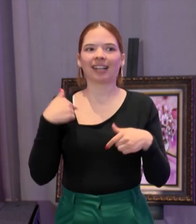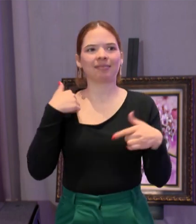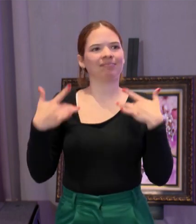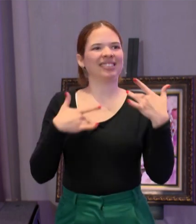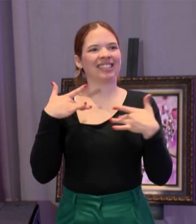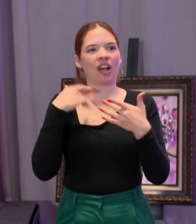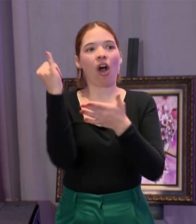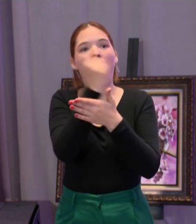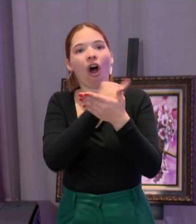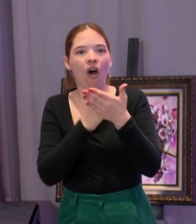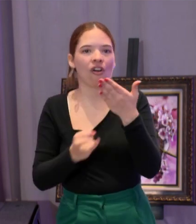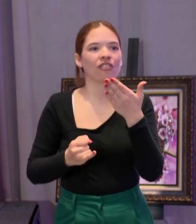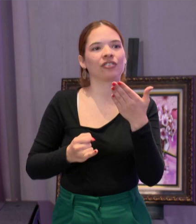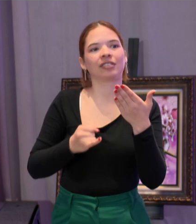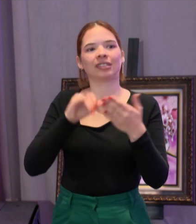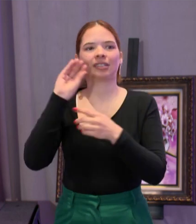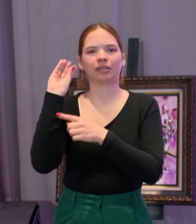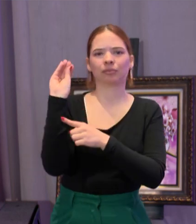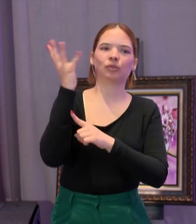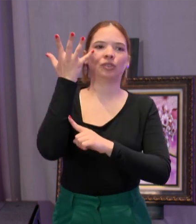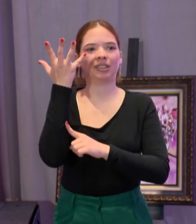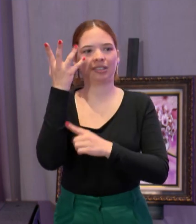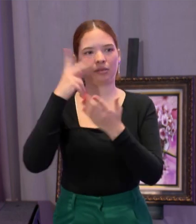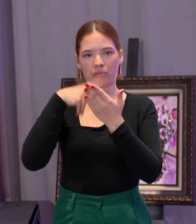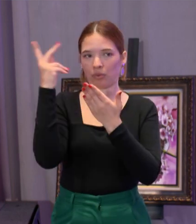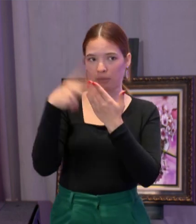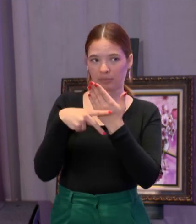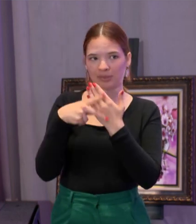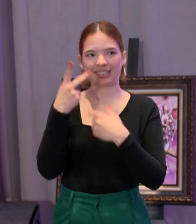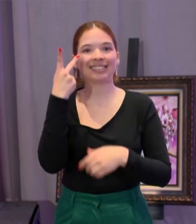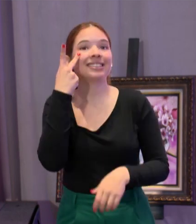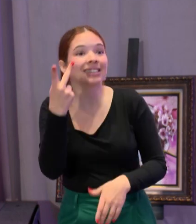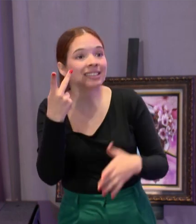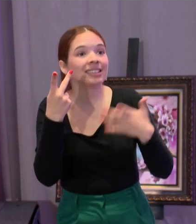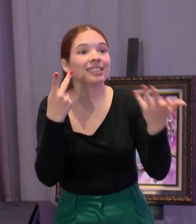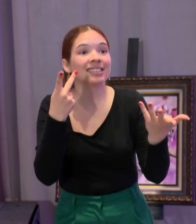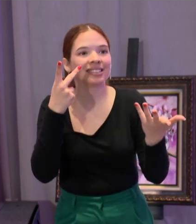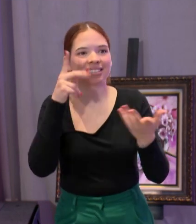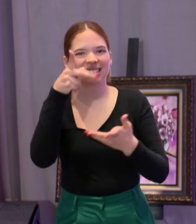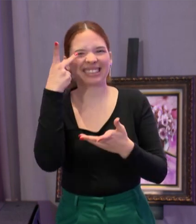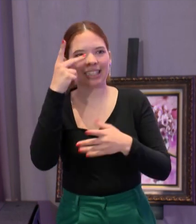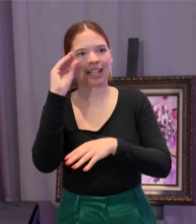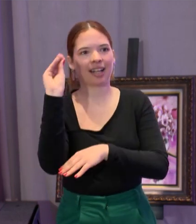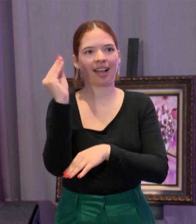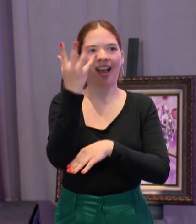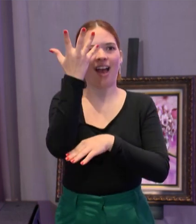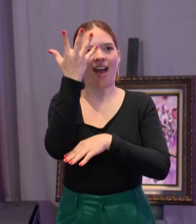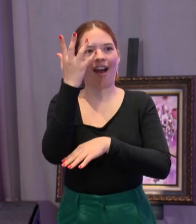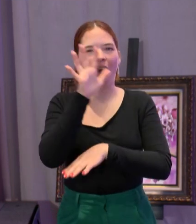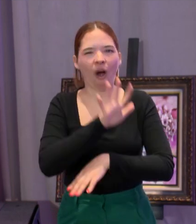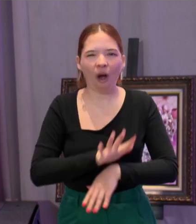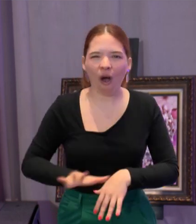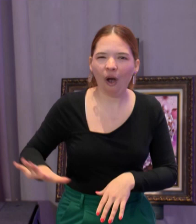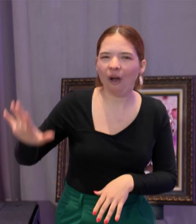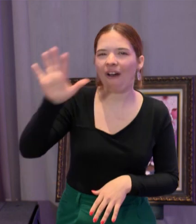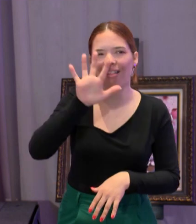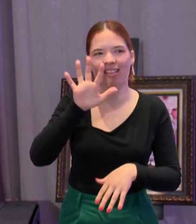THE ART IN BLOOM PROGRAM, IT'S A GIANT CHERRY BLOSSOM SCULPTURES